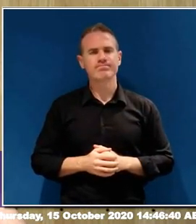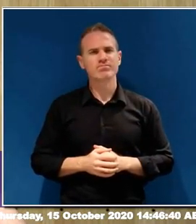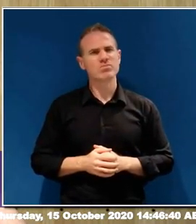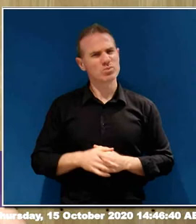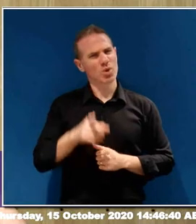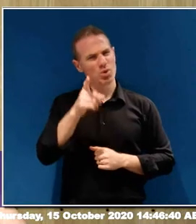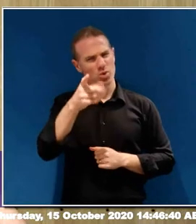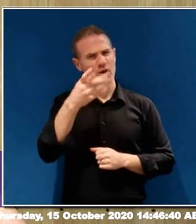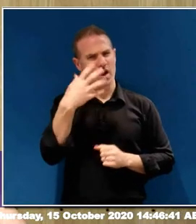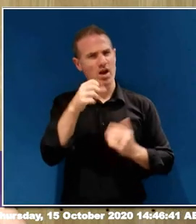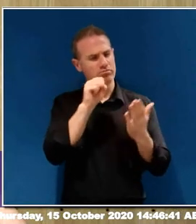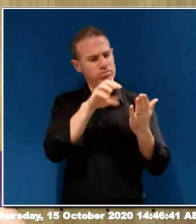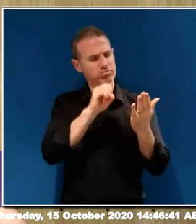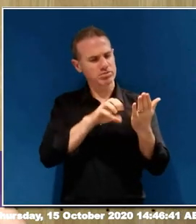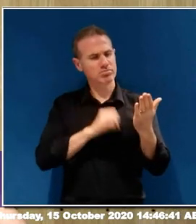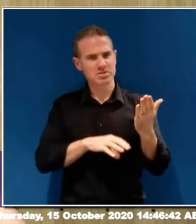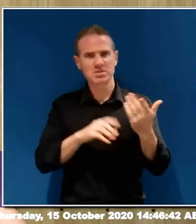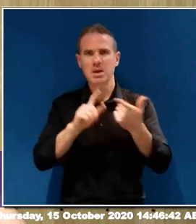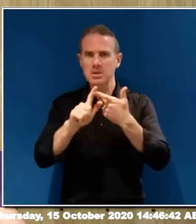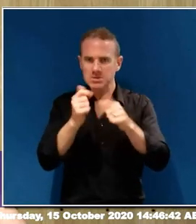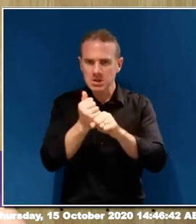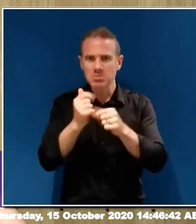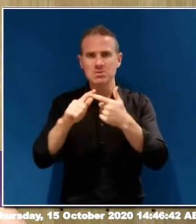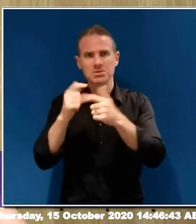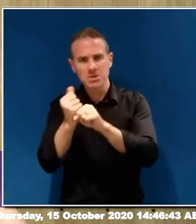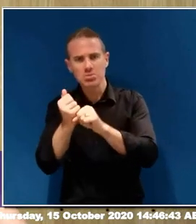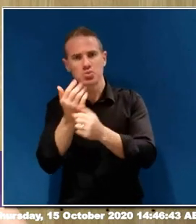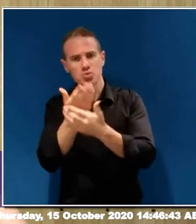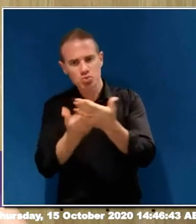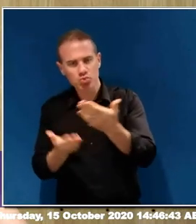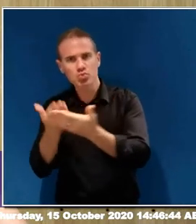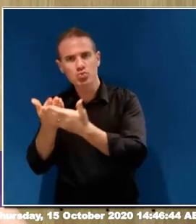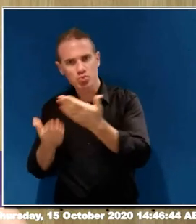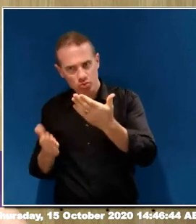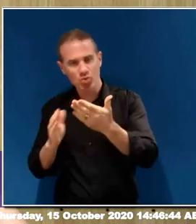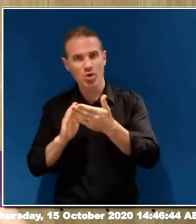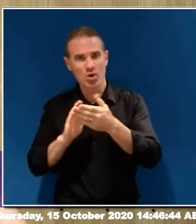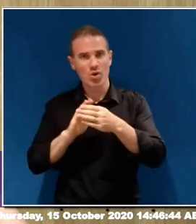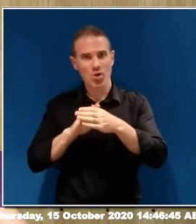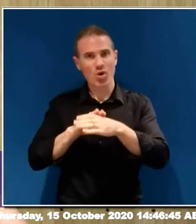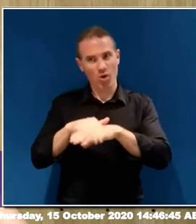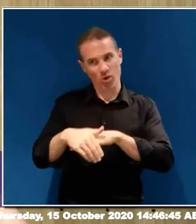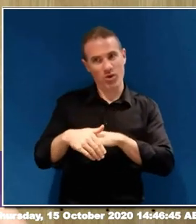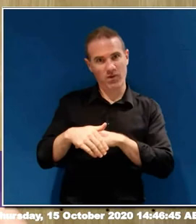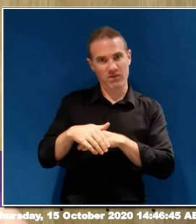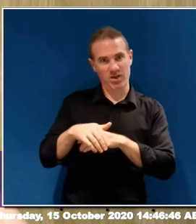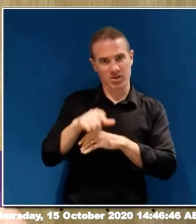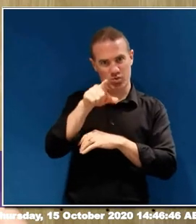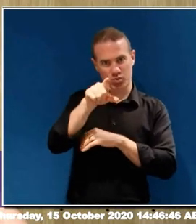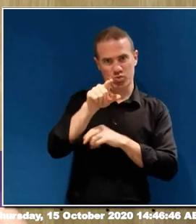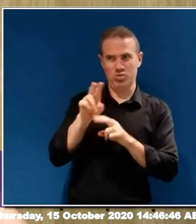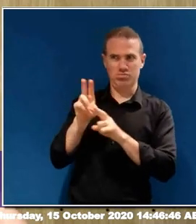statement as to the level of discretion you observed principals to have.